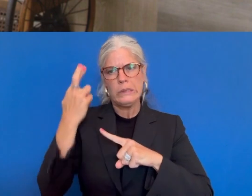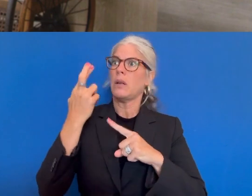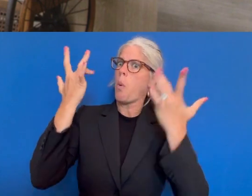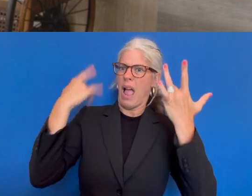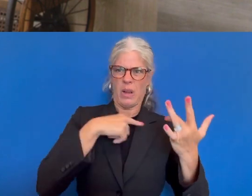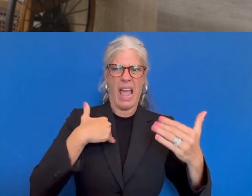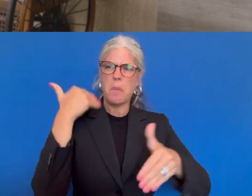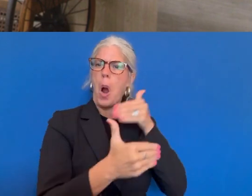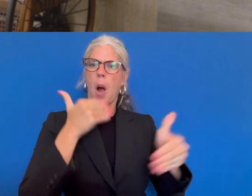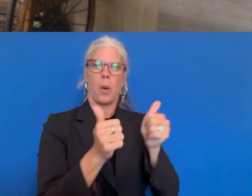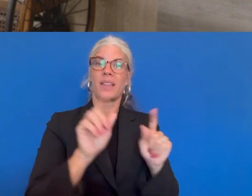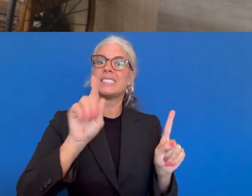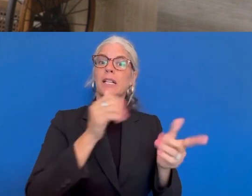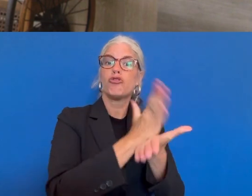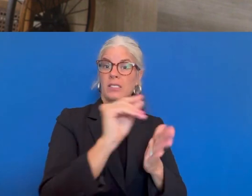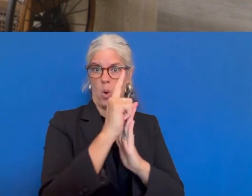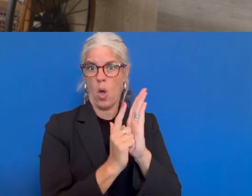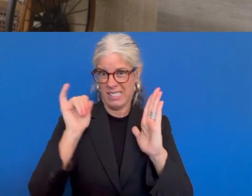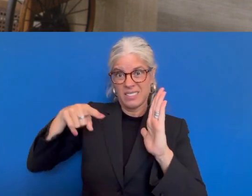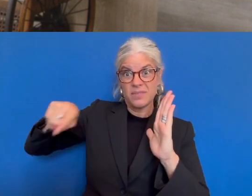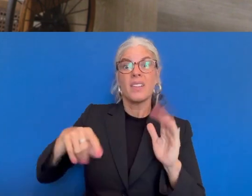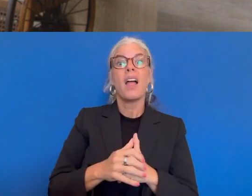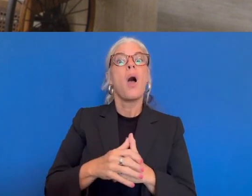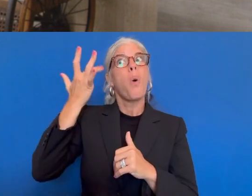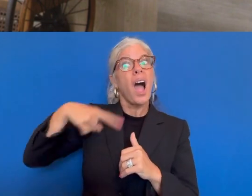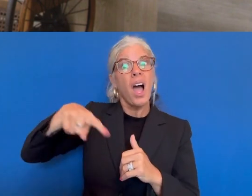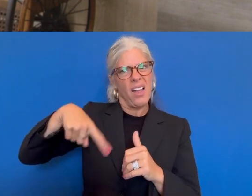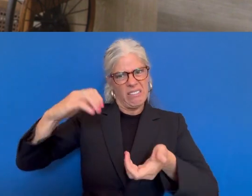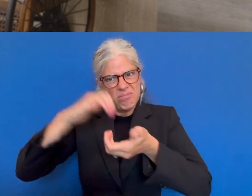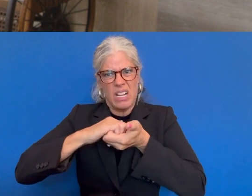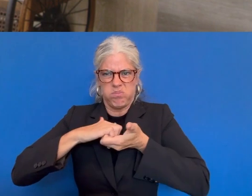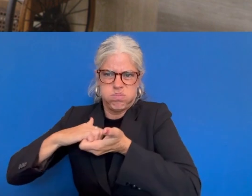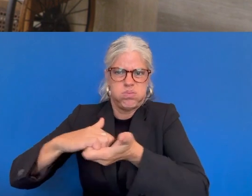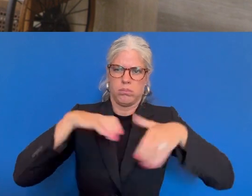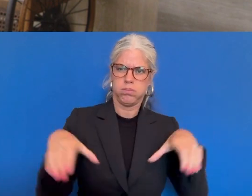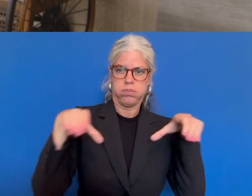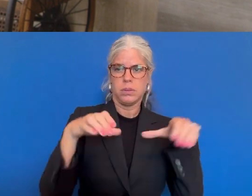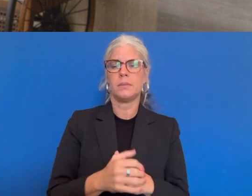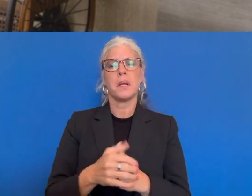behind disability rights and the laws that have resulted from their collective action. But you might be asking yourself,